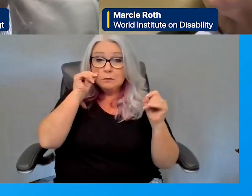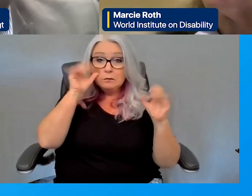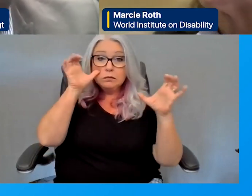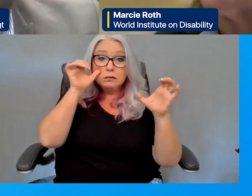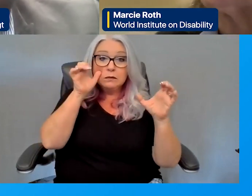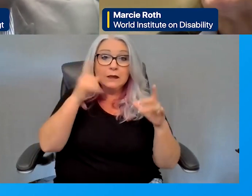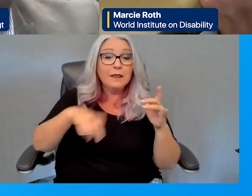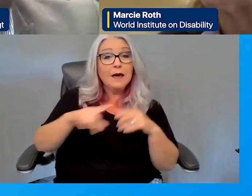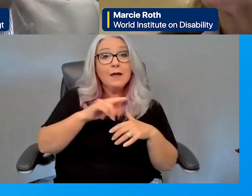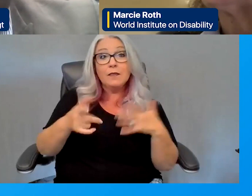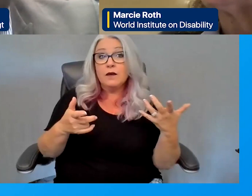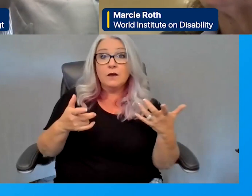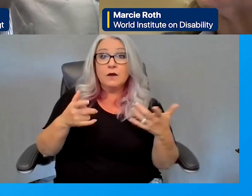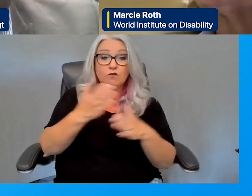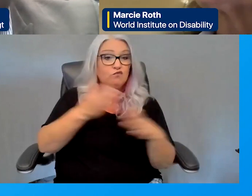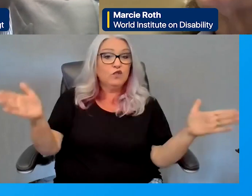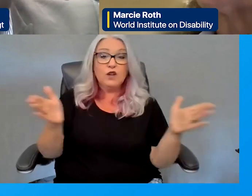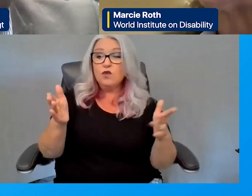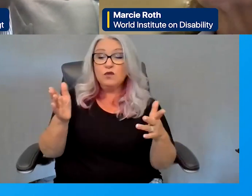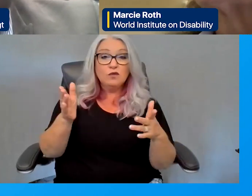screaming Holy hell about it.